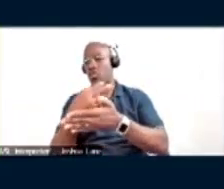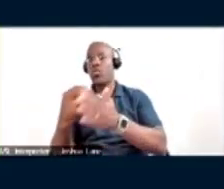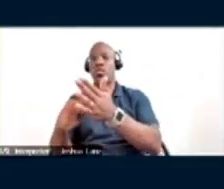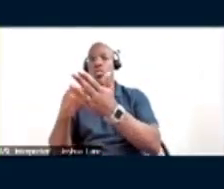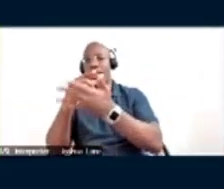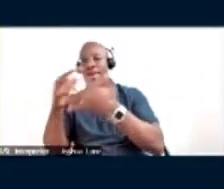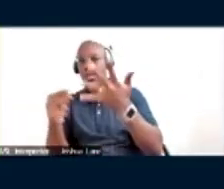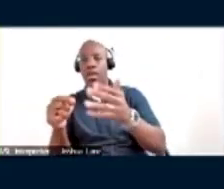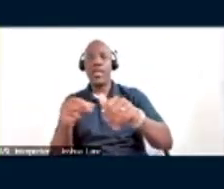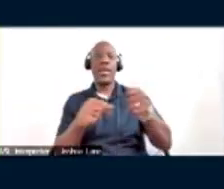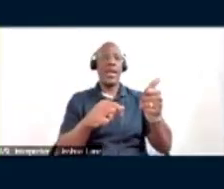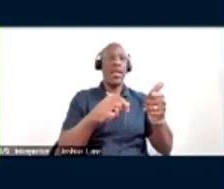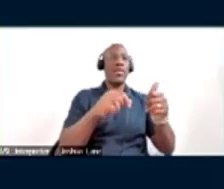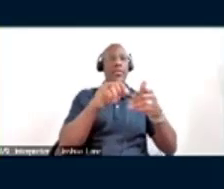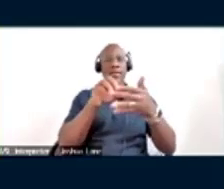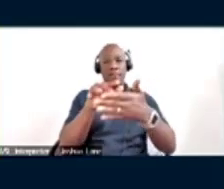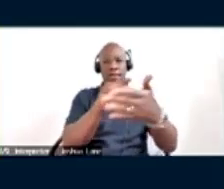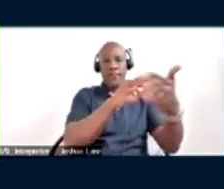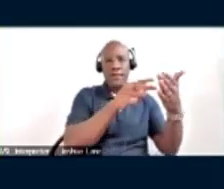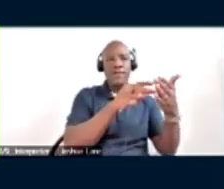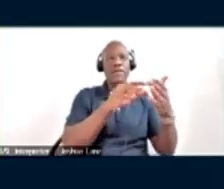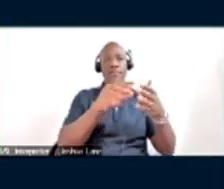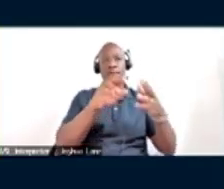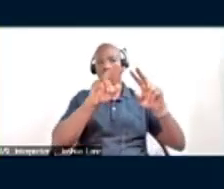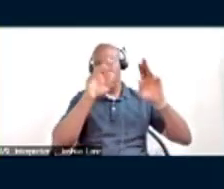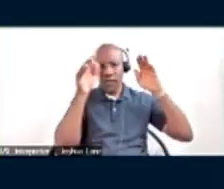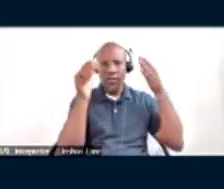Both of them made this major recommendation,